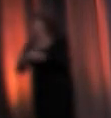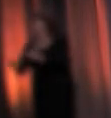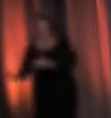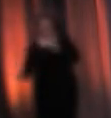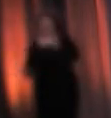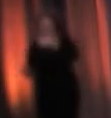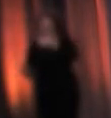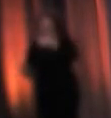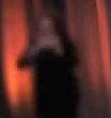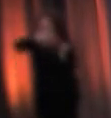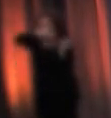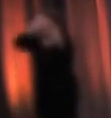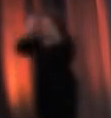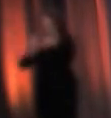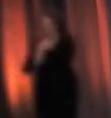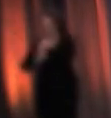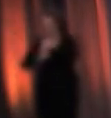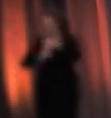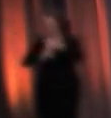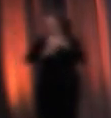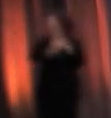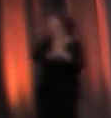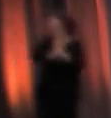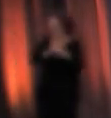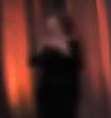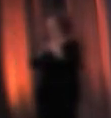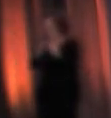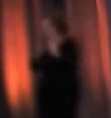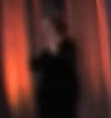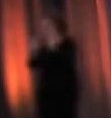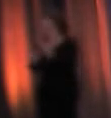and reward a sector not only becoming more nuanced